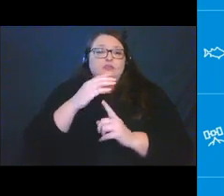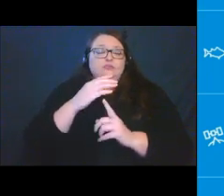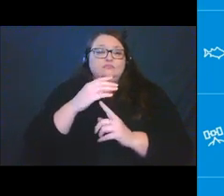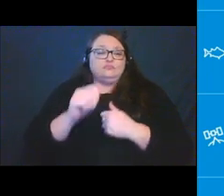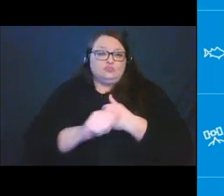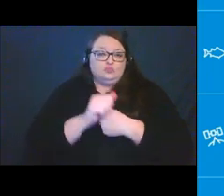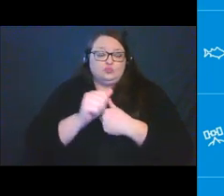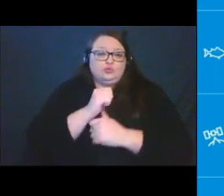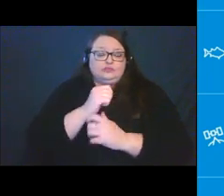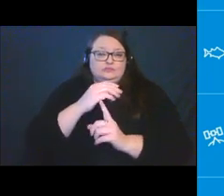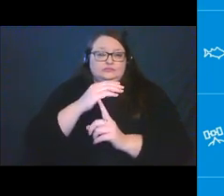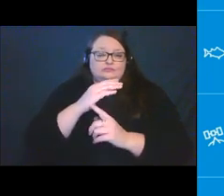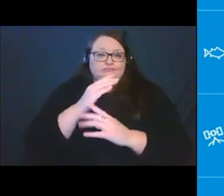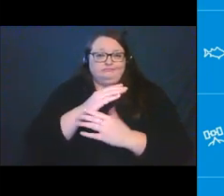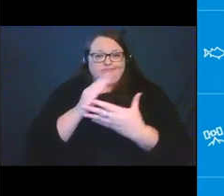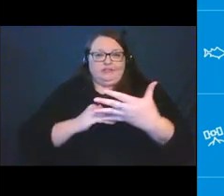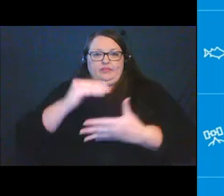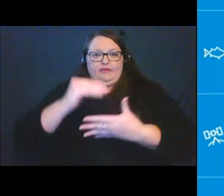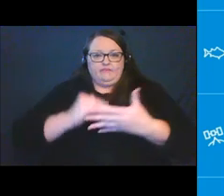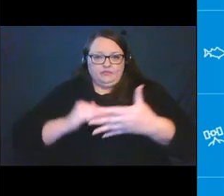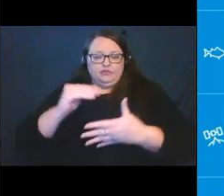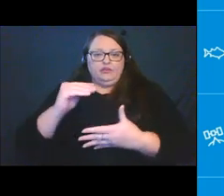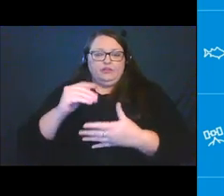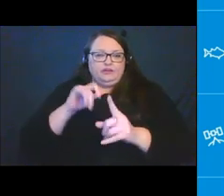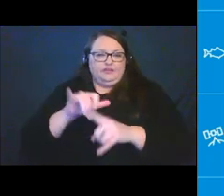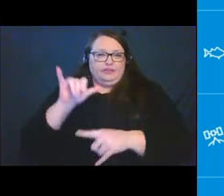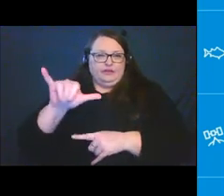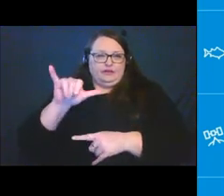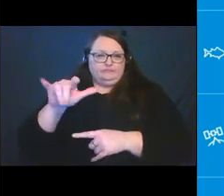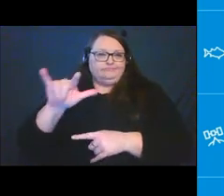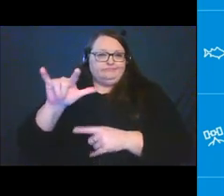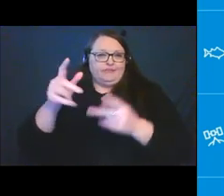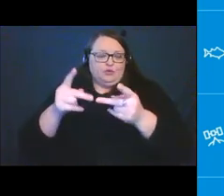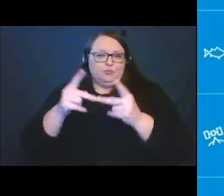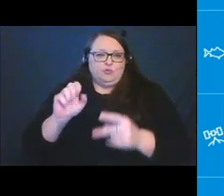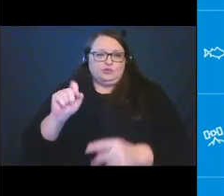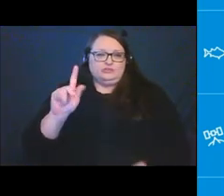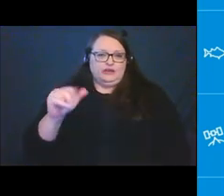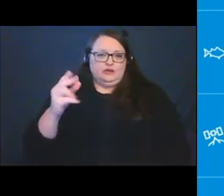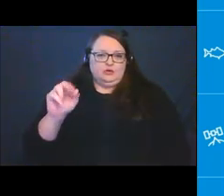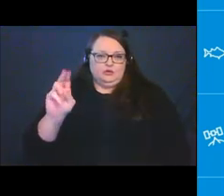International Airport, with the length of the bars related to the daily count of heat-related deaths,